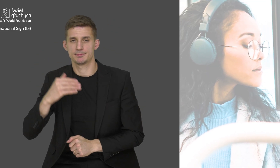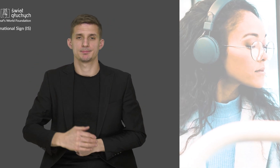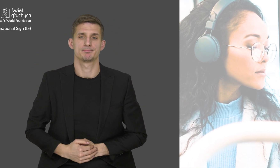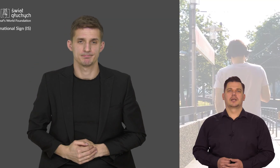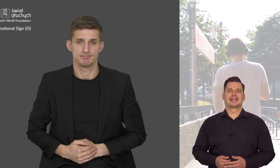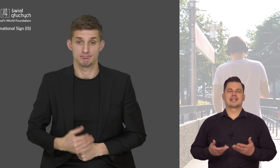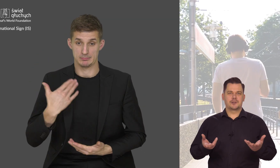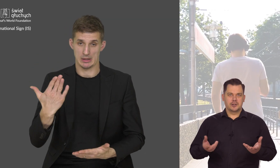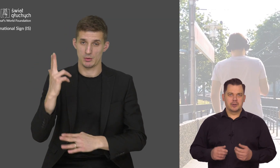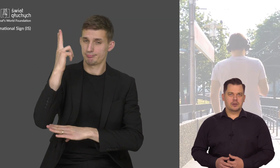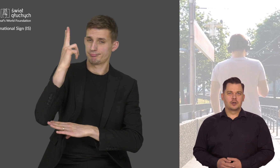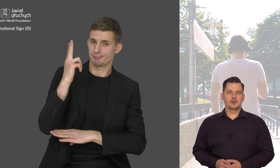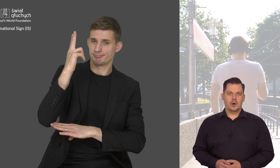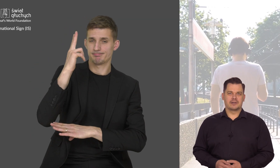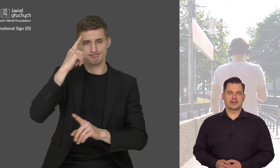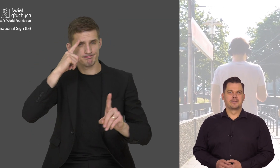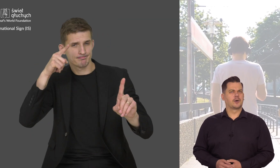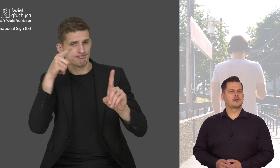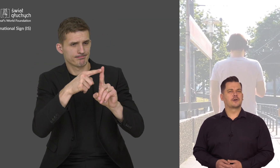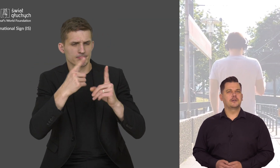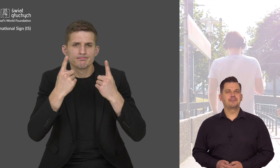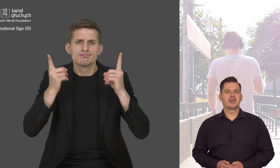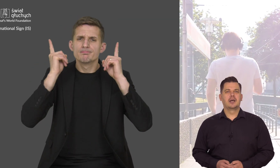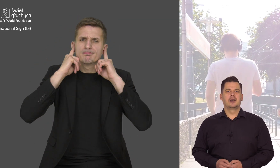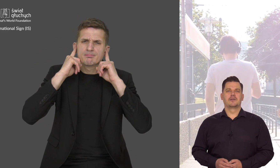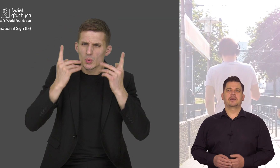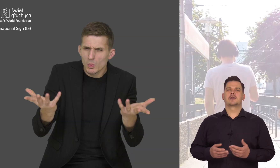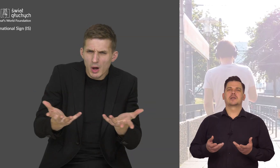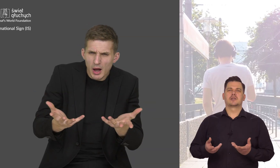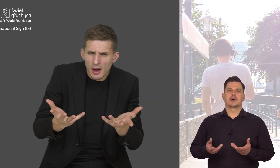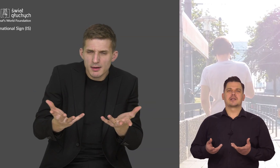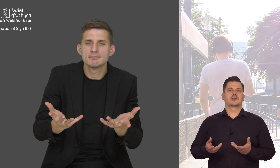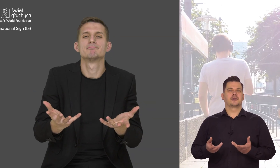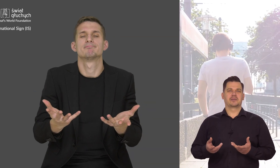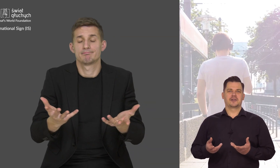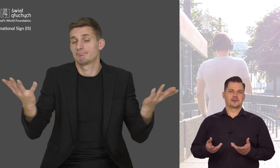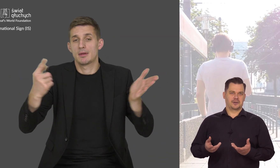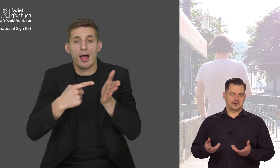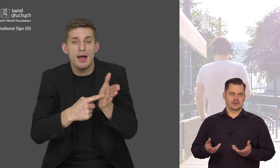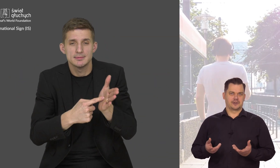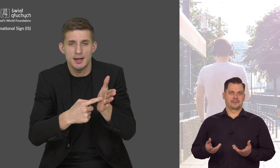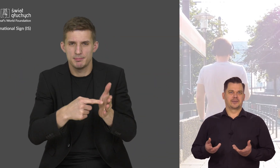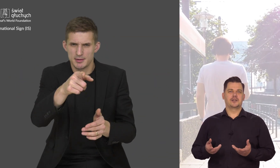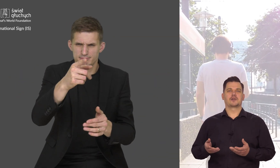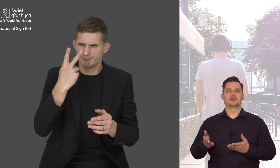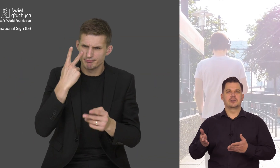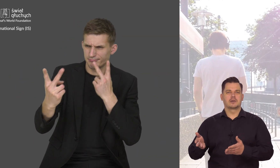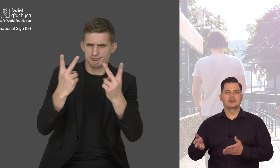Let’s start with the headphones. What’s that all about? Imagine a situation you’ve likely experienced: